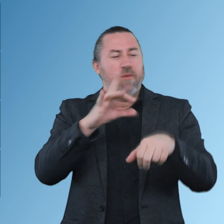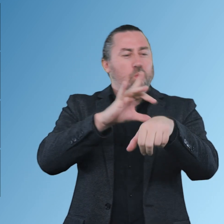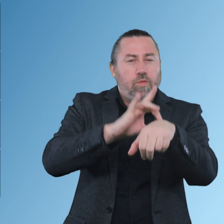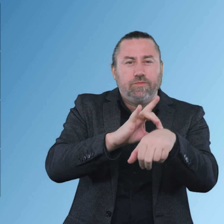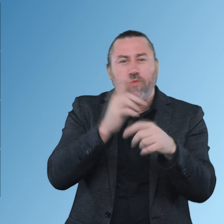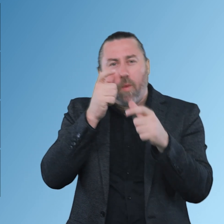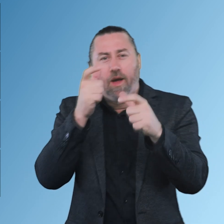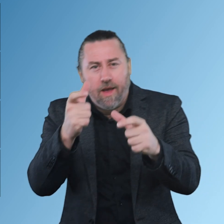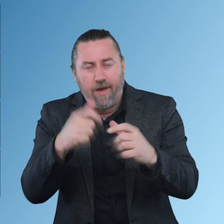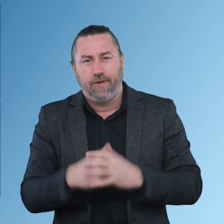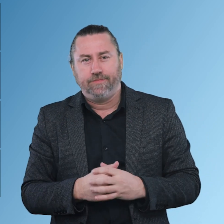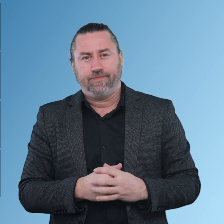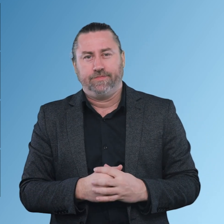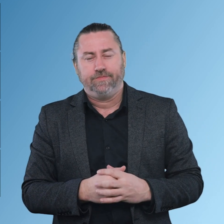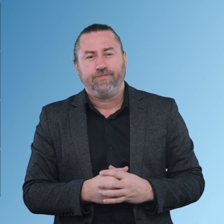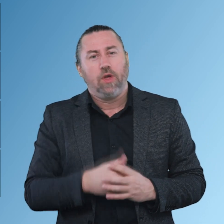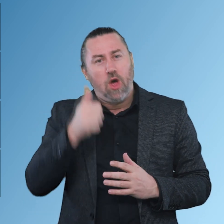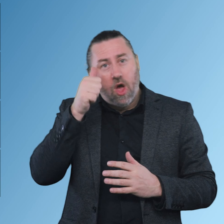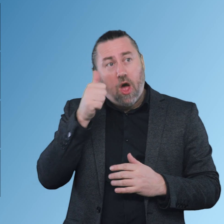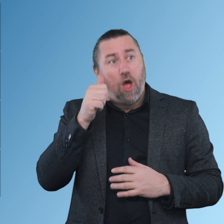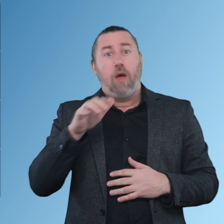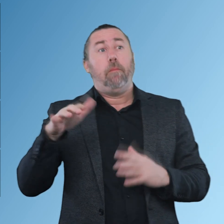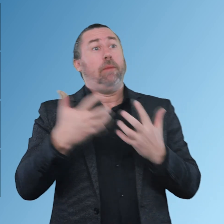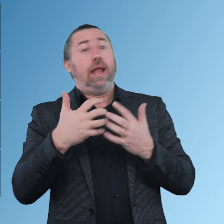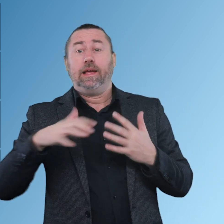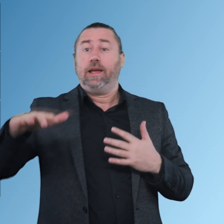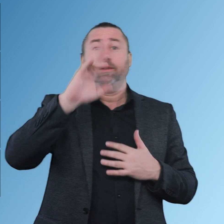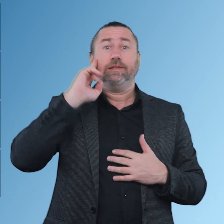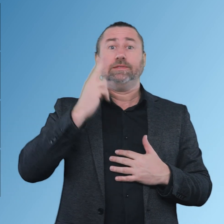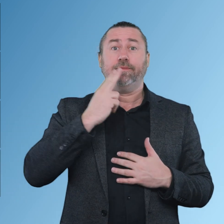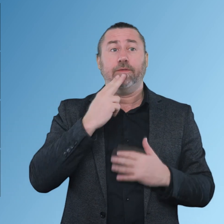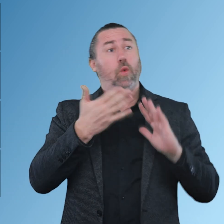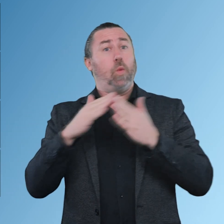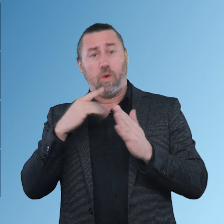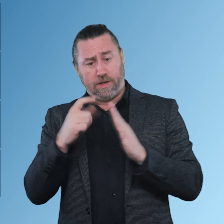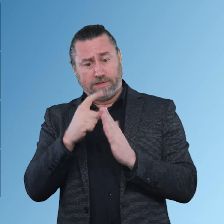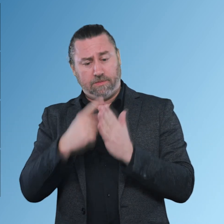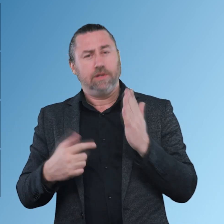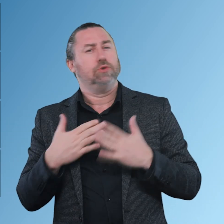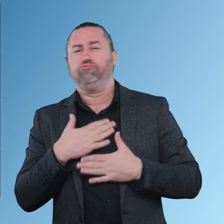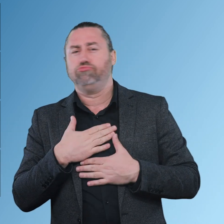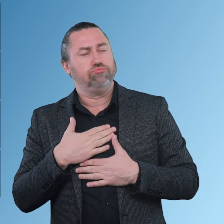We recognise that deafness is not widely accepted as a disability by the Deaf community, and we respect their identity